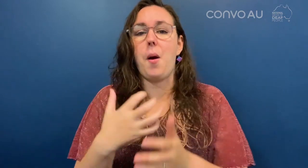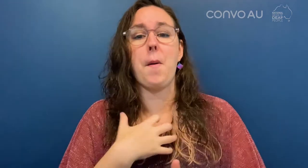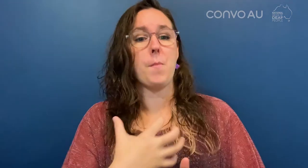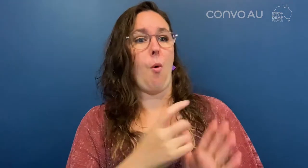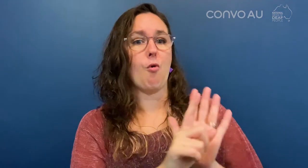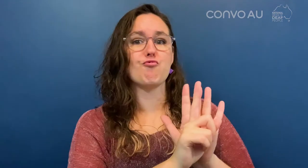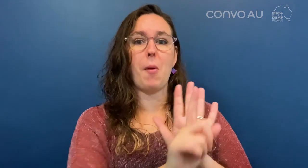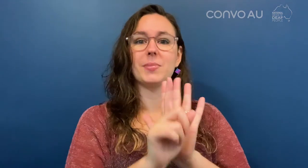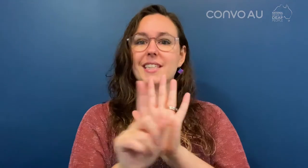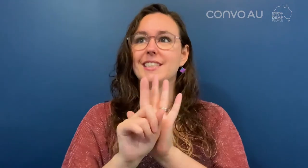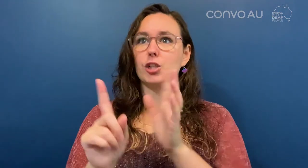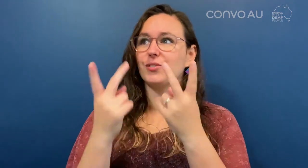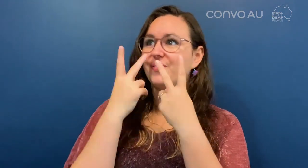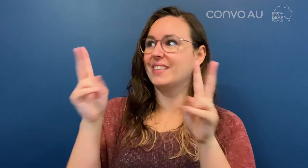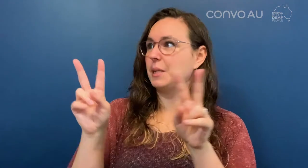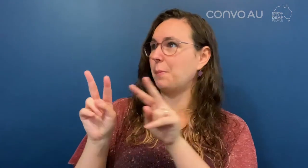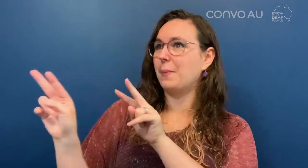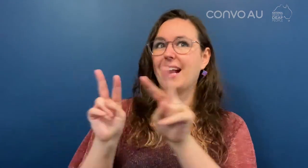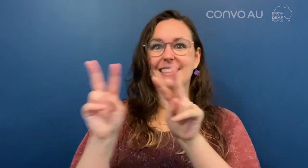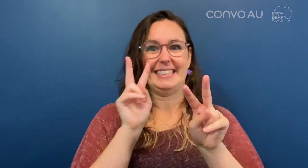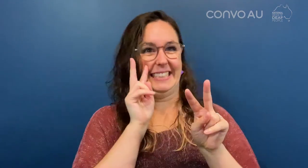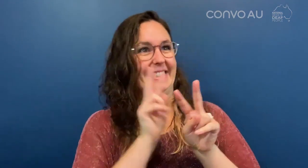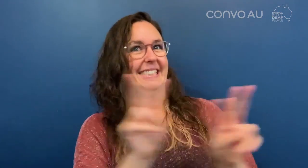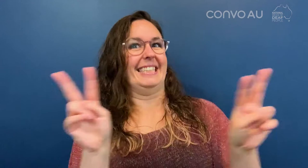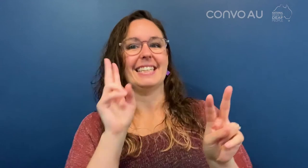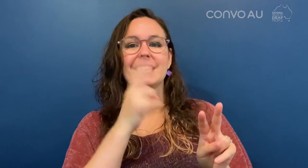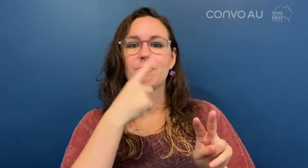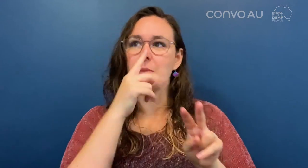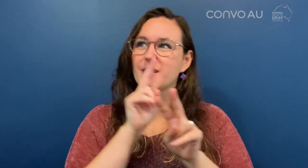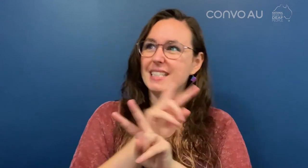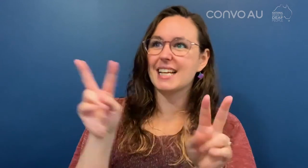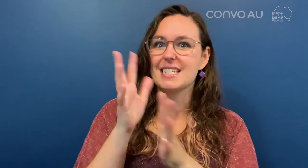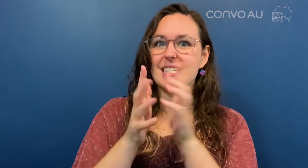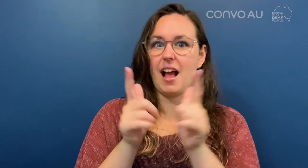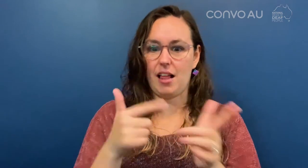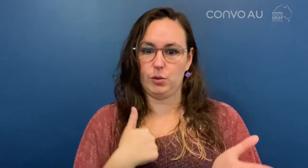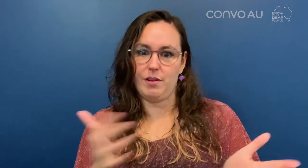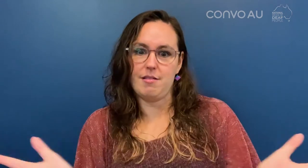Greater Deaf representation and visibility of sign language within the community